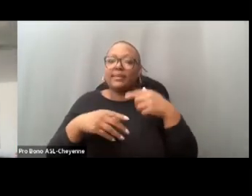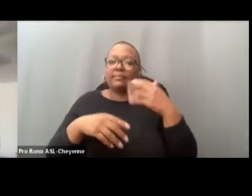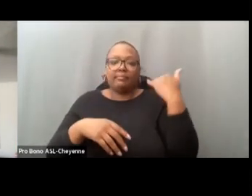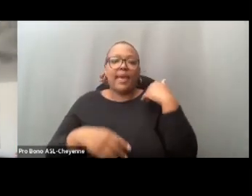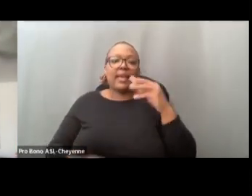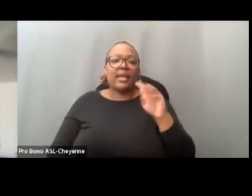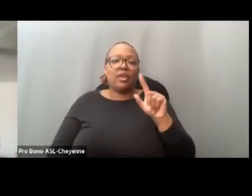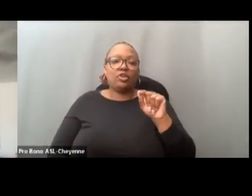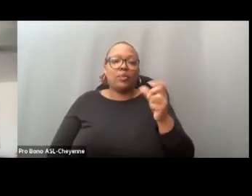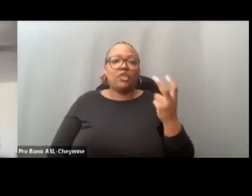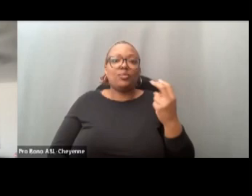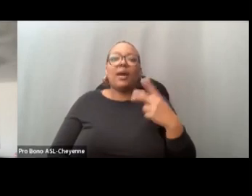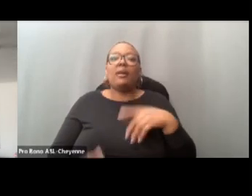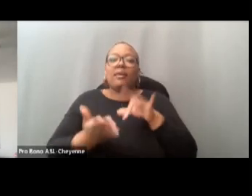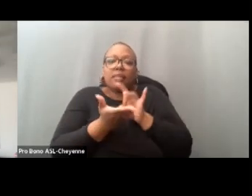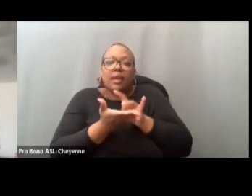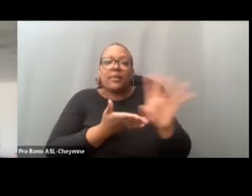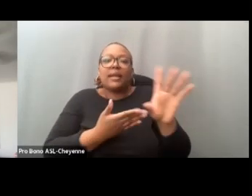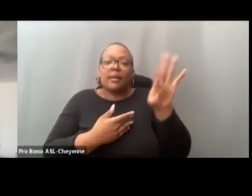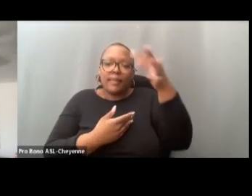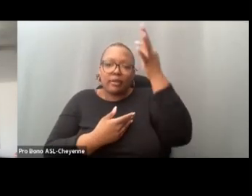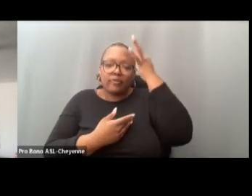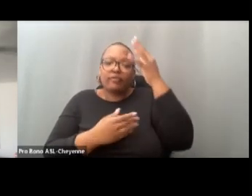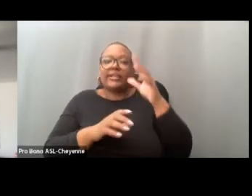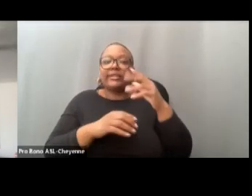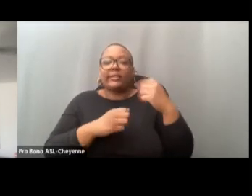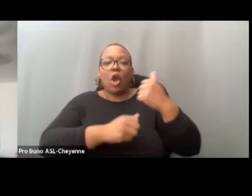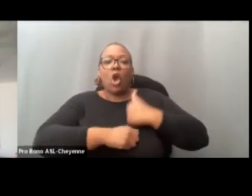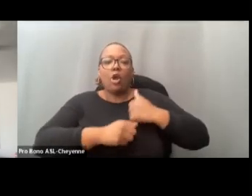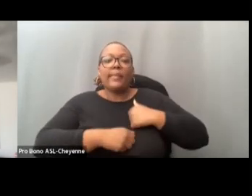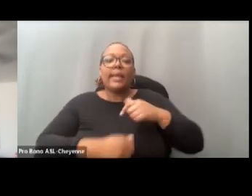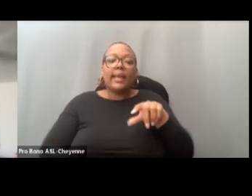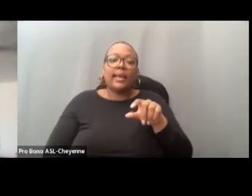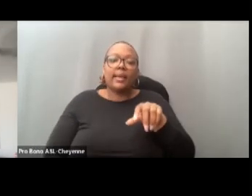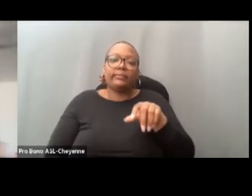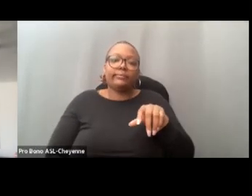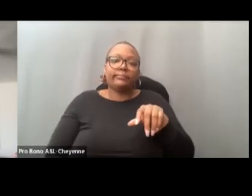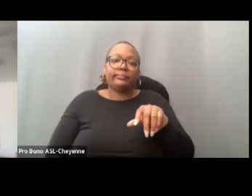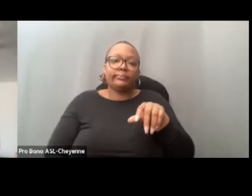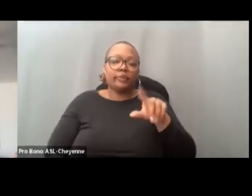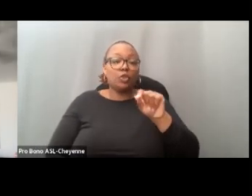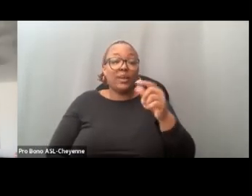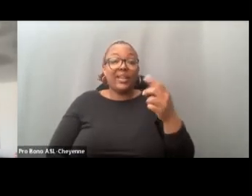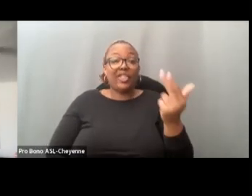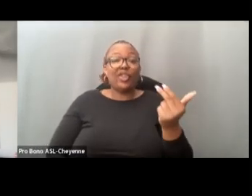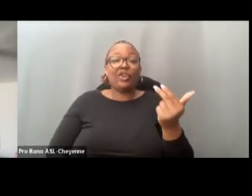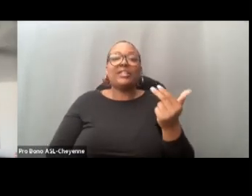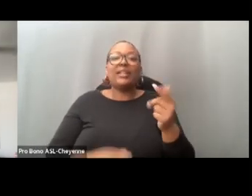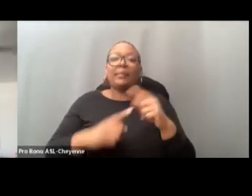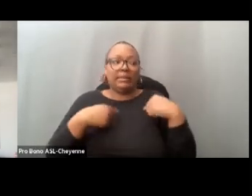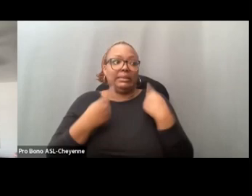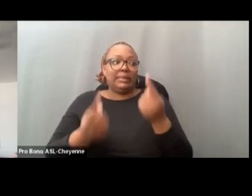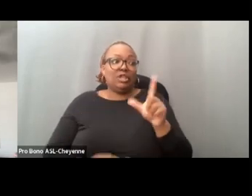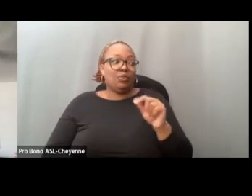They were expelled by French-led forces in 2013, but unfortunately since then, the country